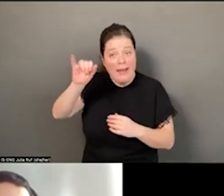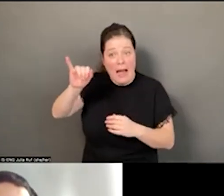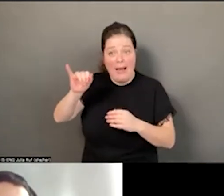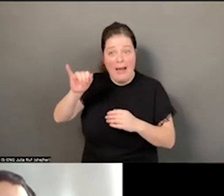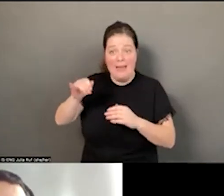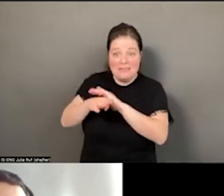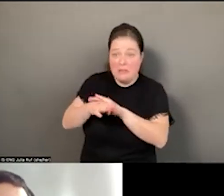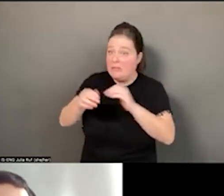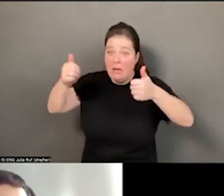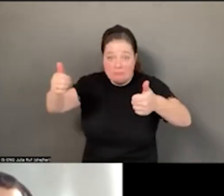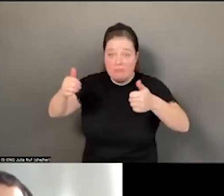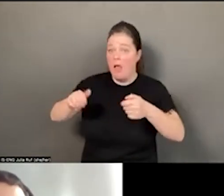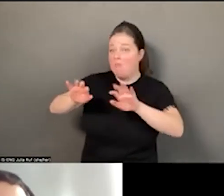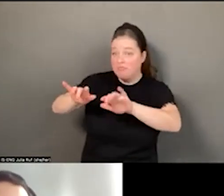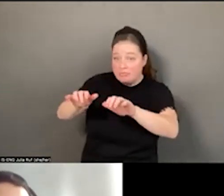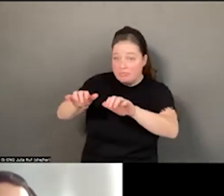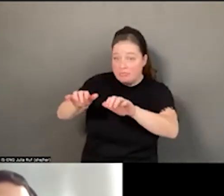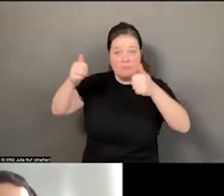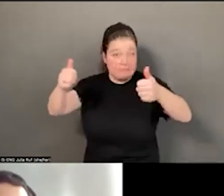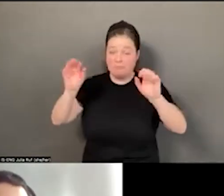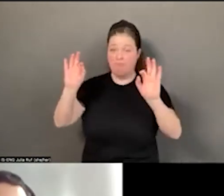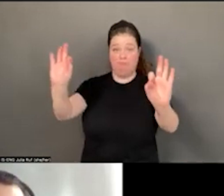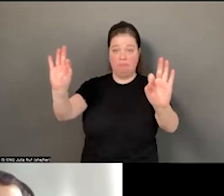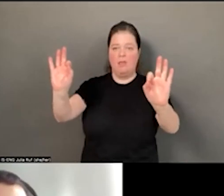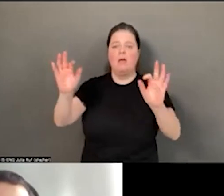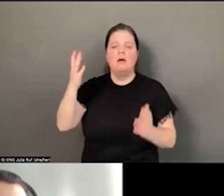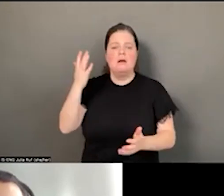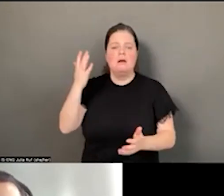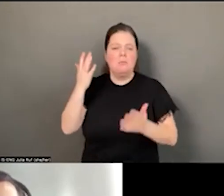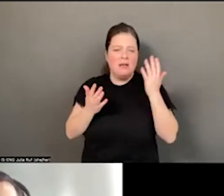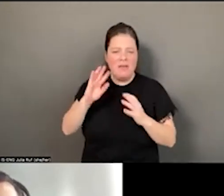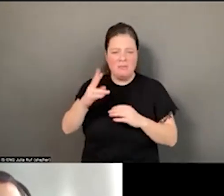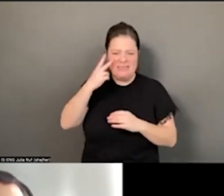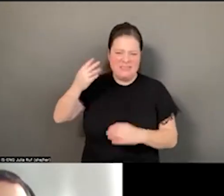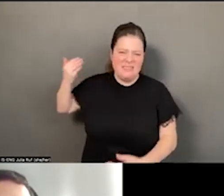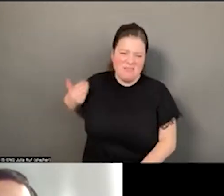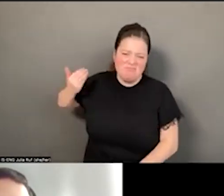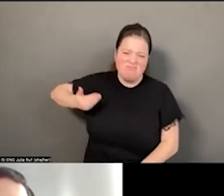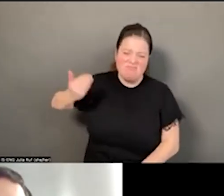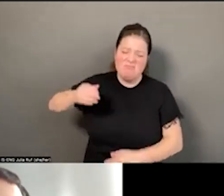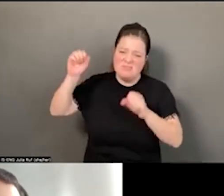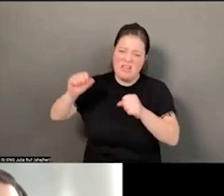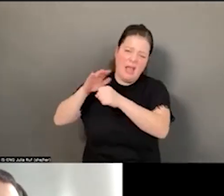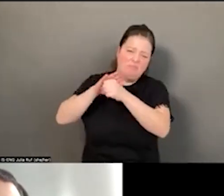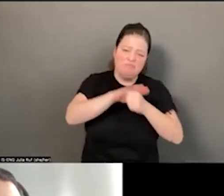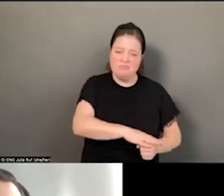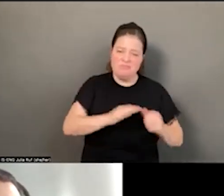But with certain uses, it can definitely, as we've seen in many cases, discriminate against those who don't